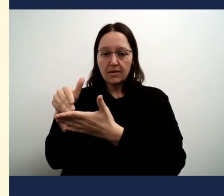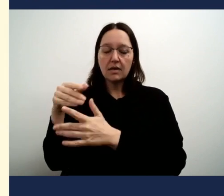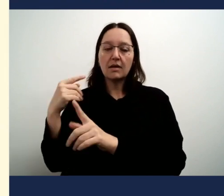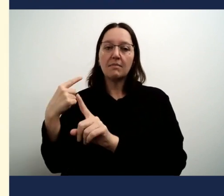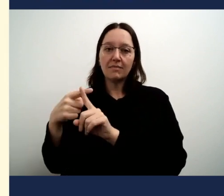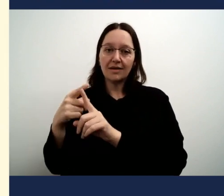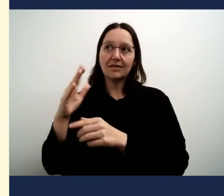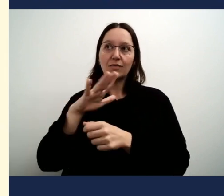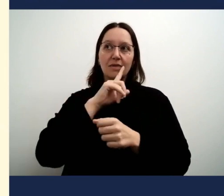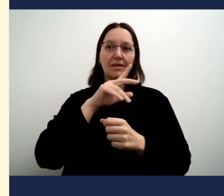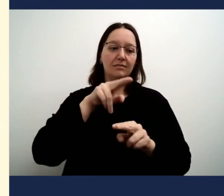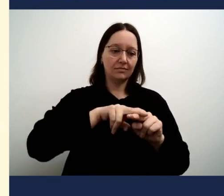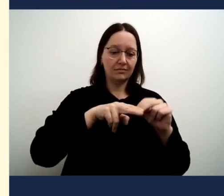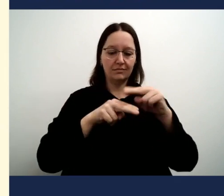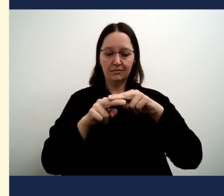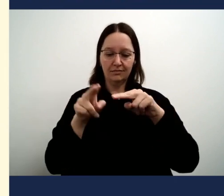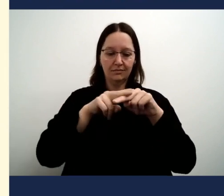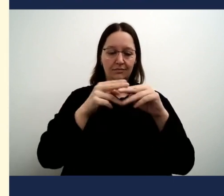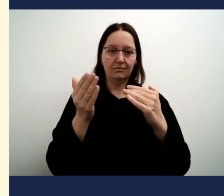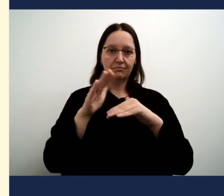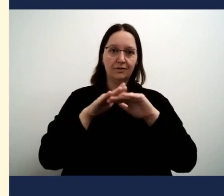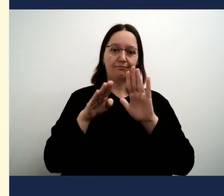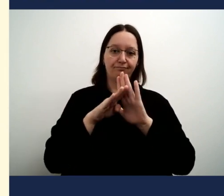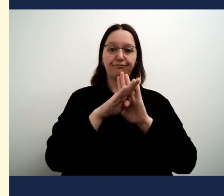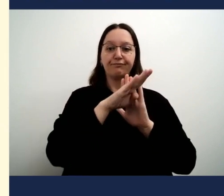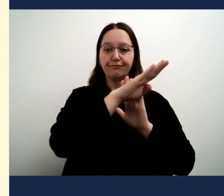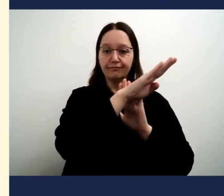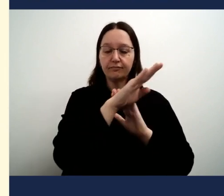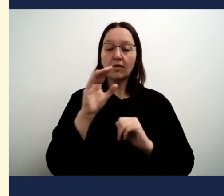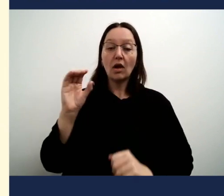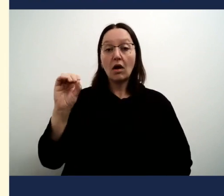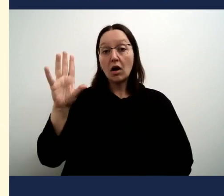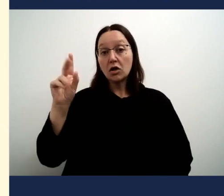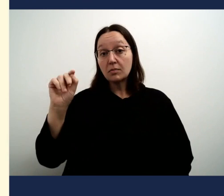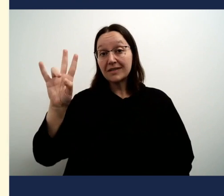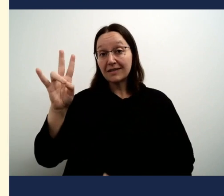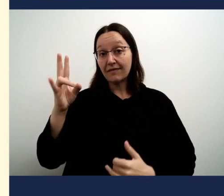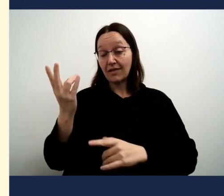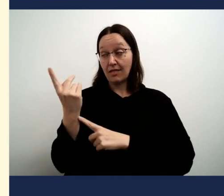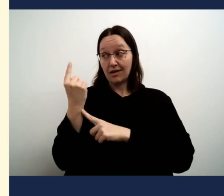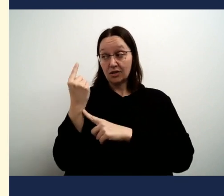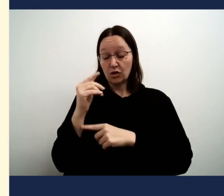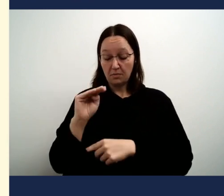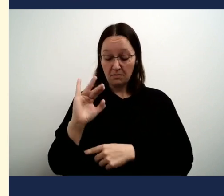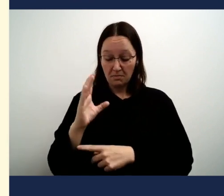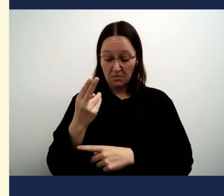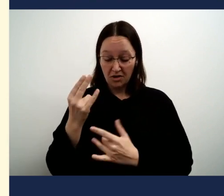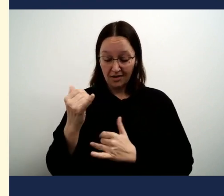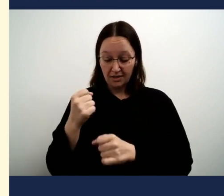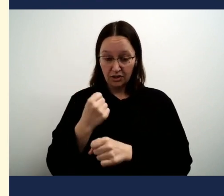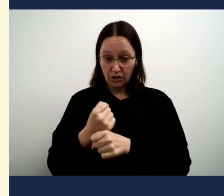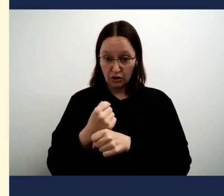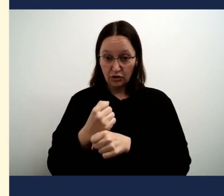right hand side. He was stabbed 26 times in his nome plainfield, Illinois. His mom was also